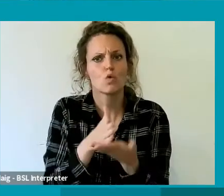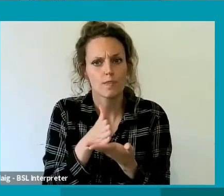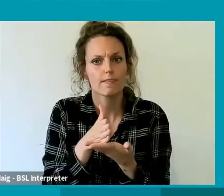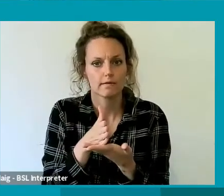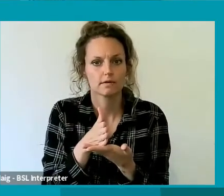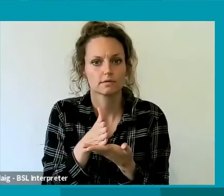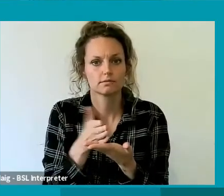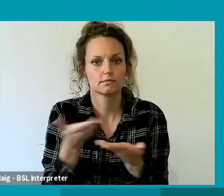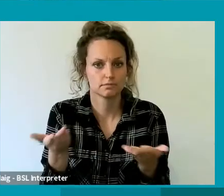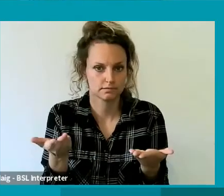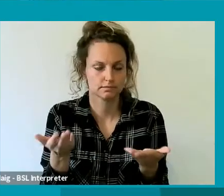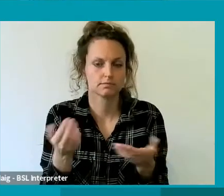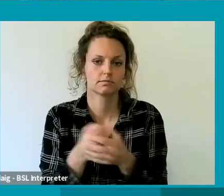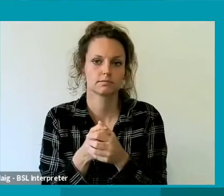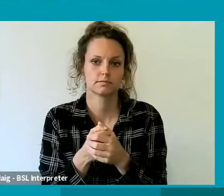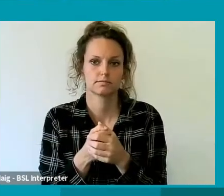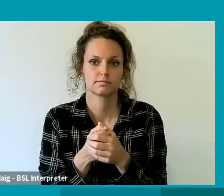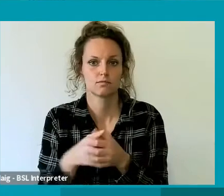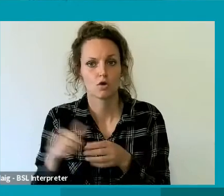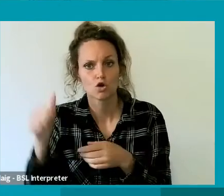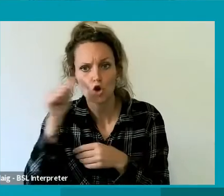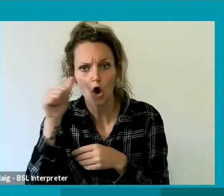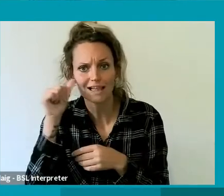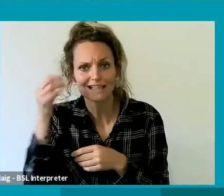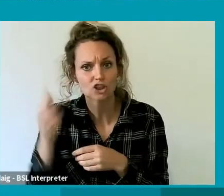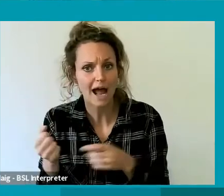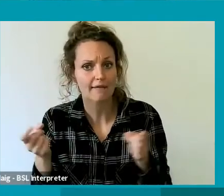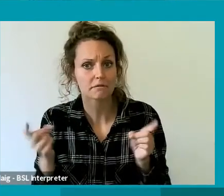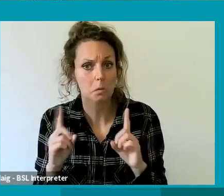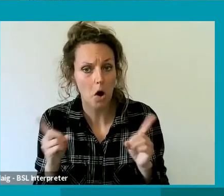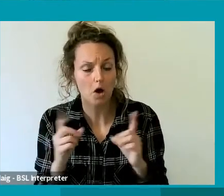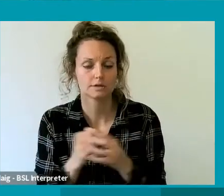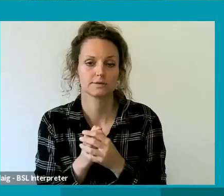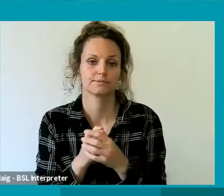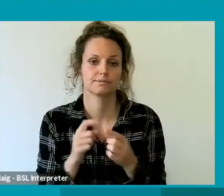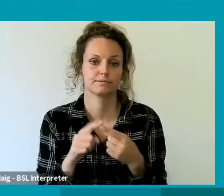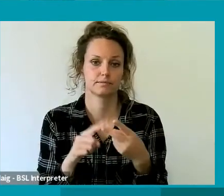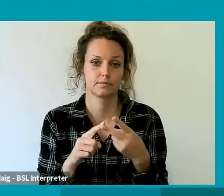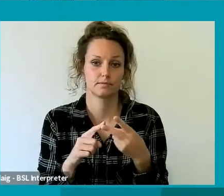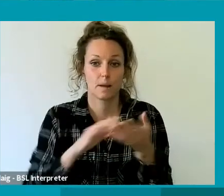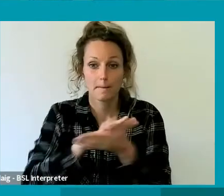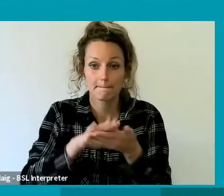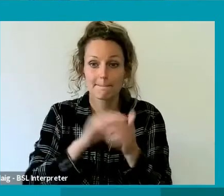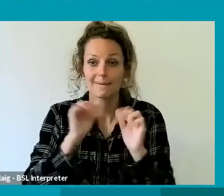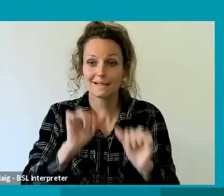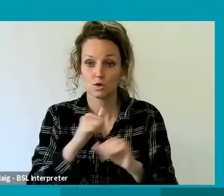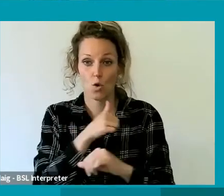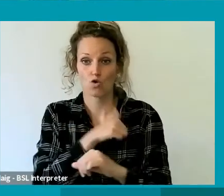What is that knowledge that you have? What makes you credible? How are you a leader?